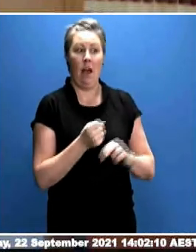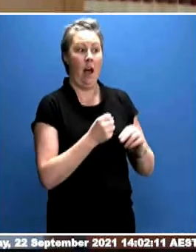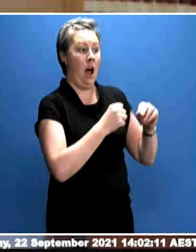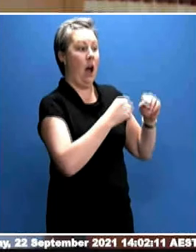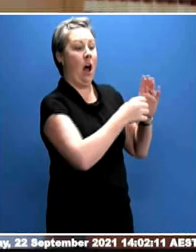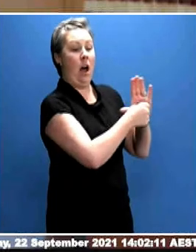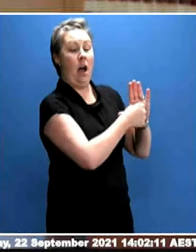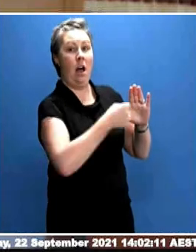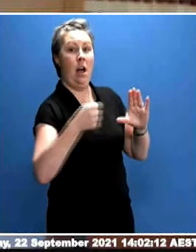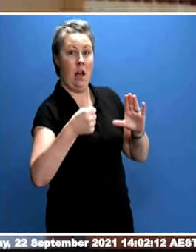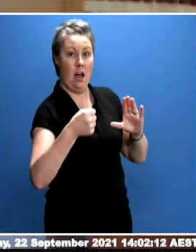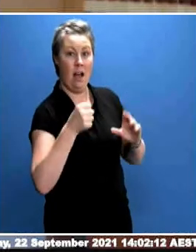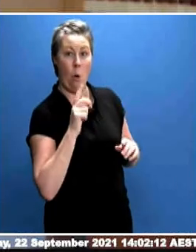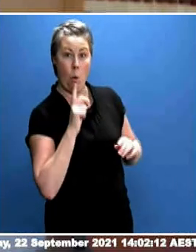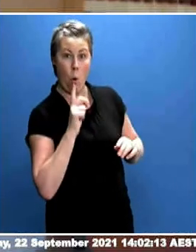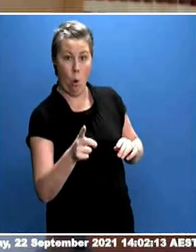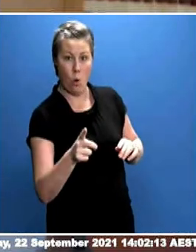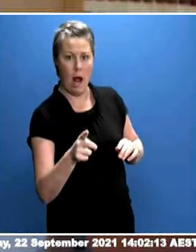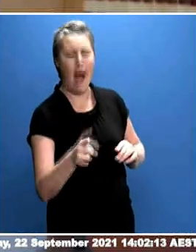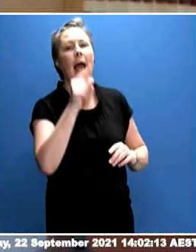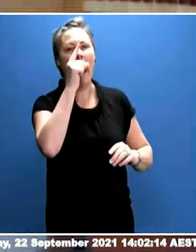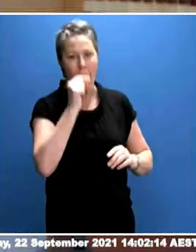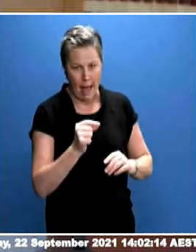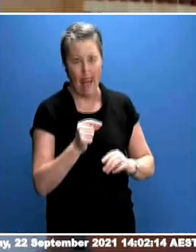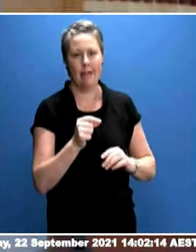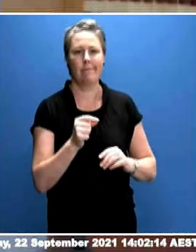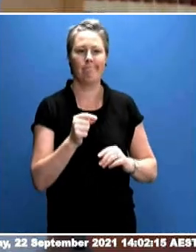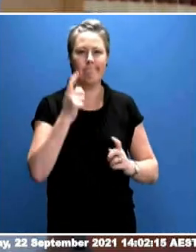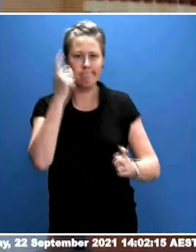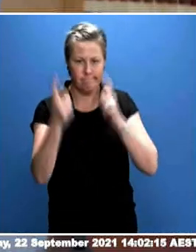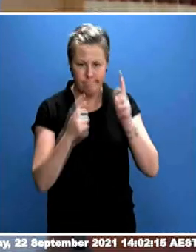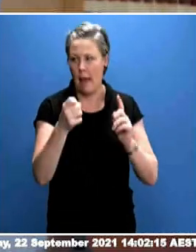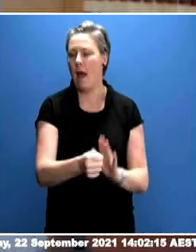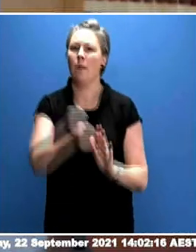Then, those children are eligible for consideration if there are concerns.